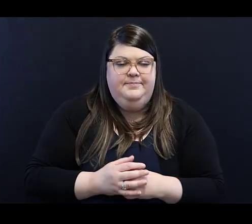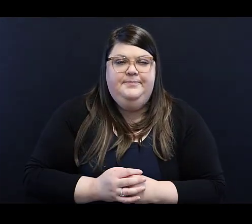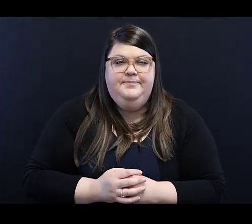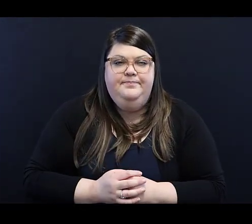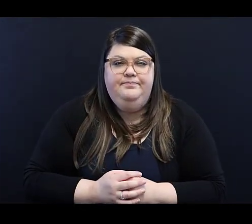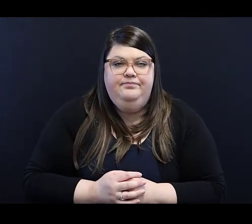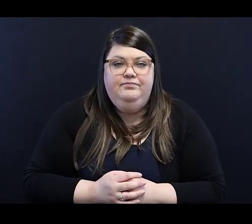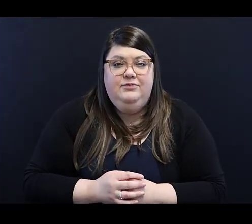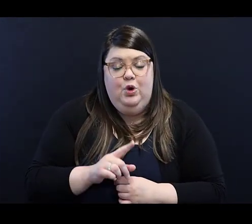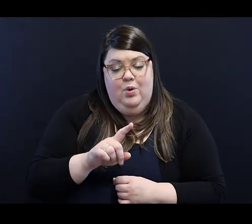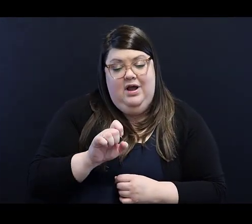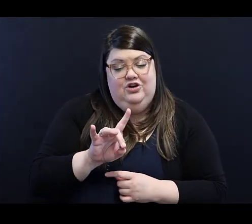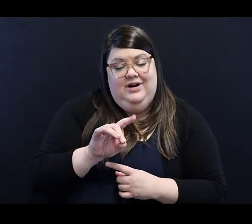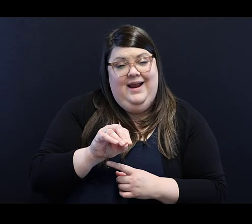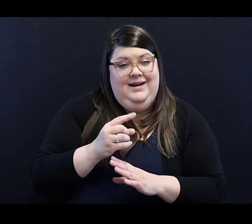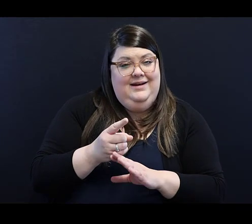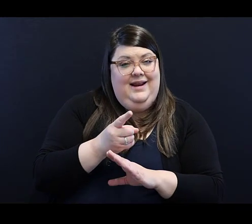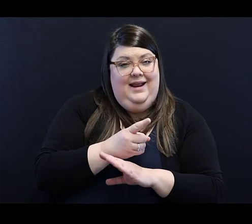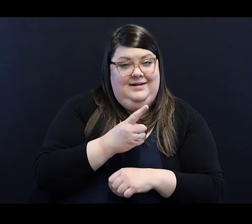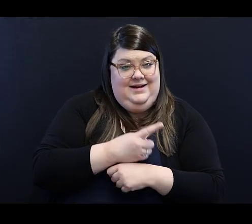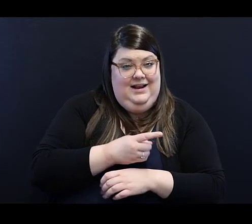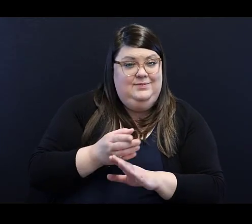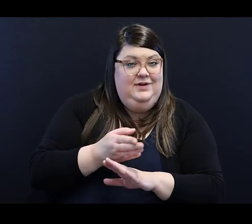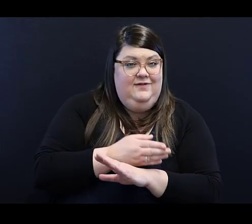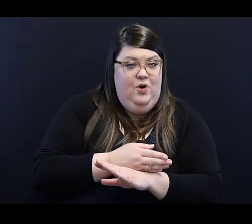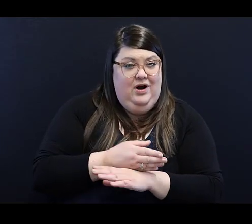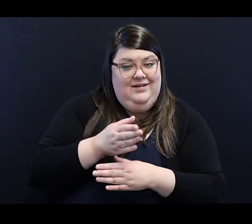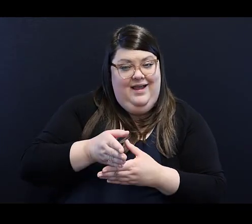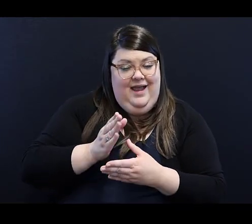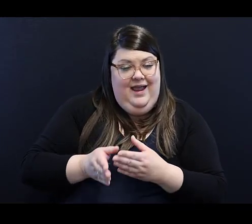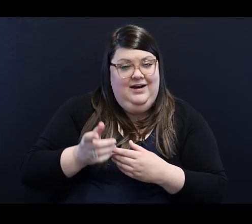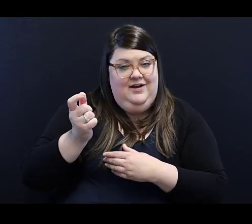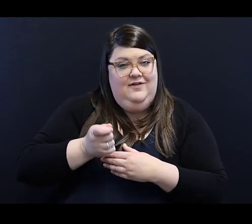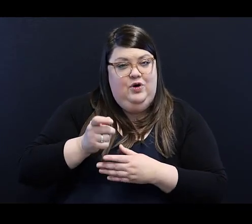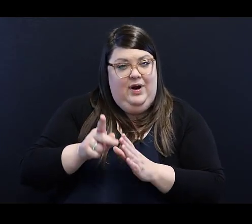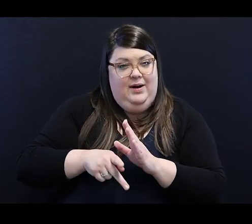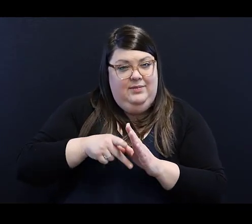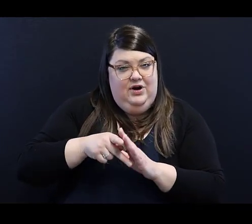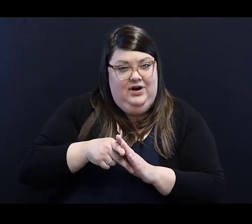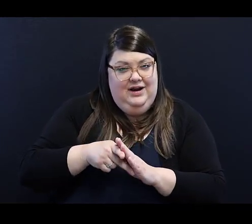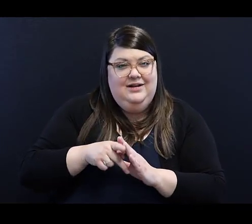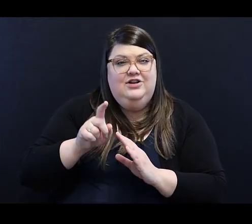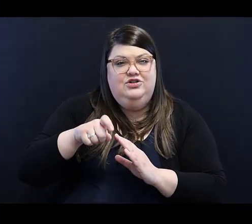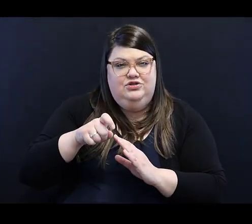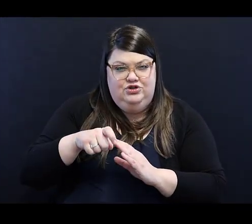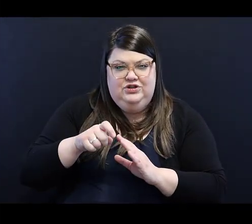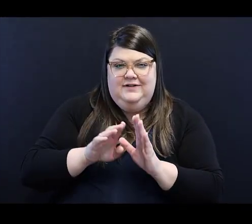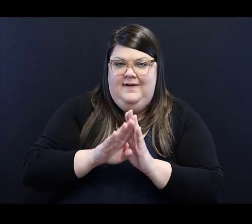180 days before the end of grant period of performance, grantees should develop a plan to